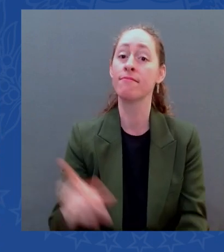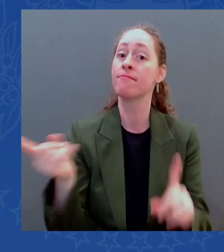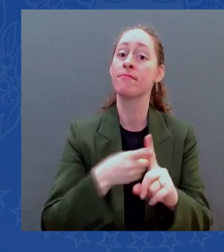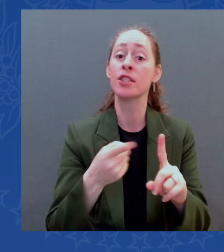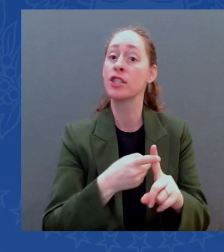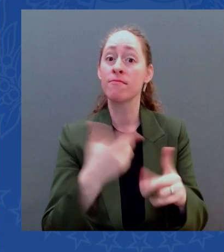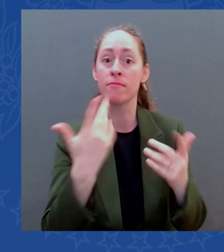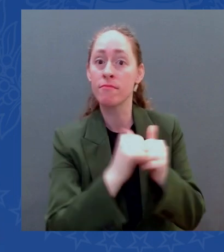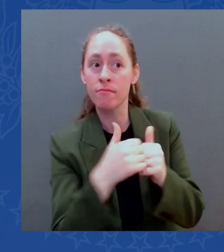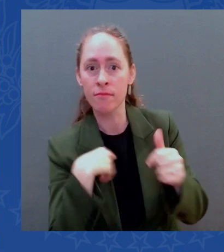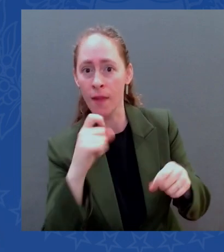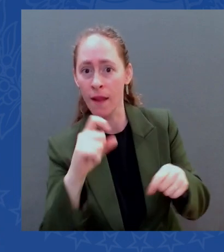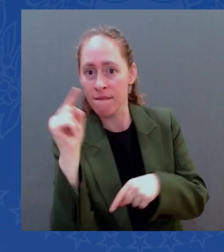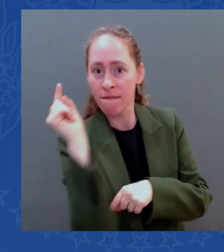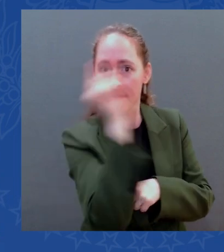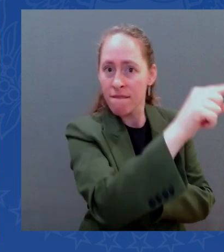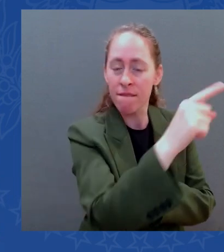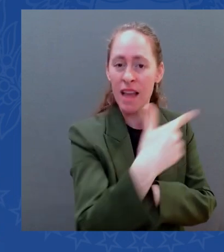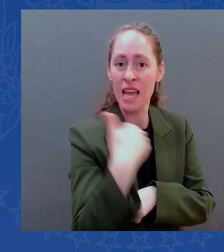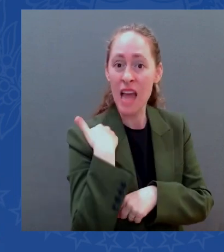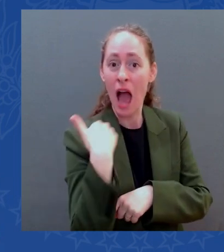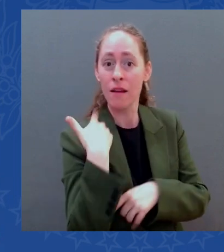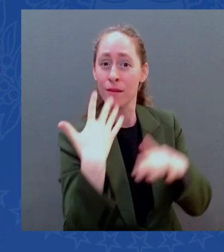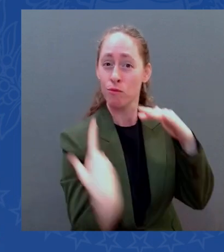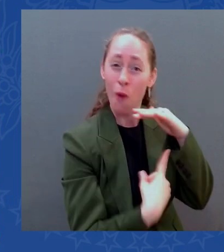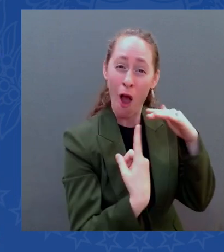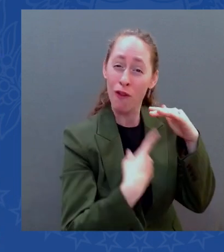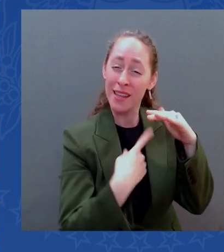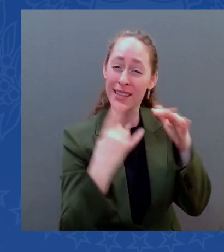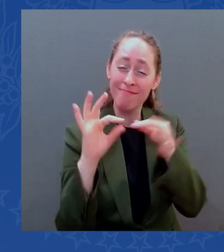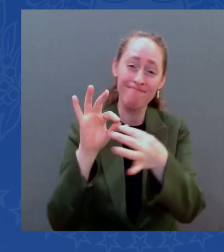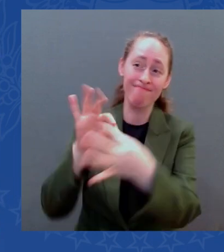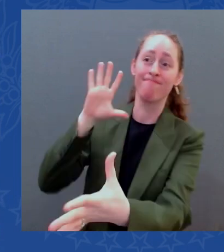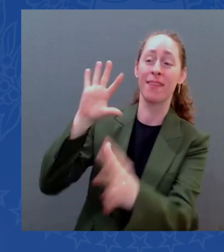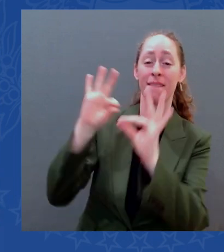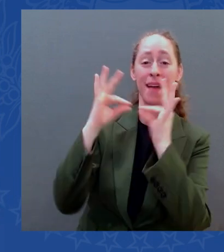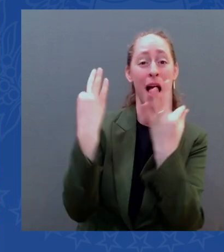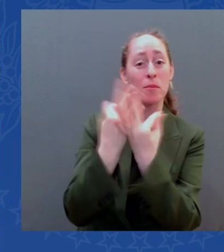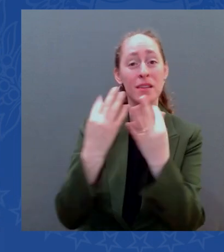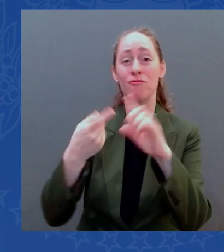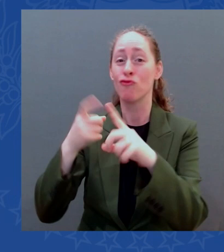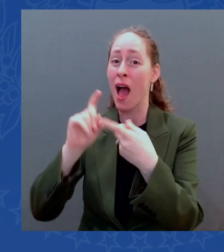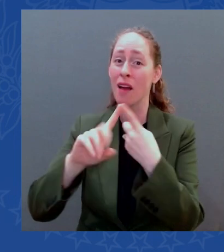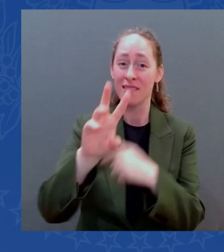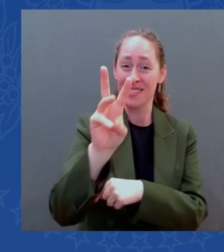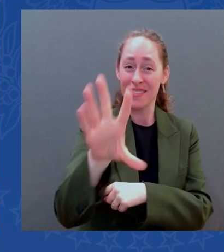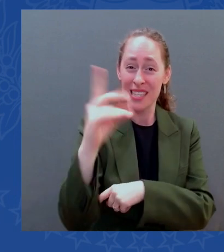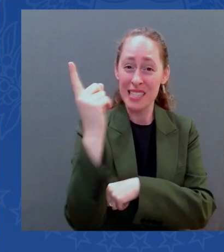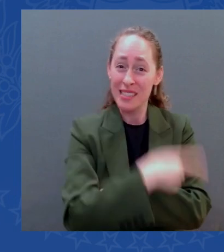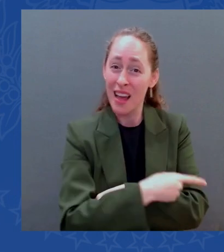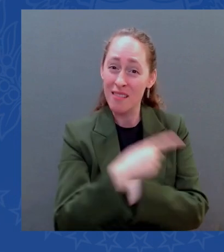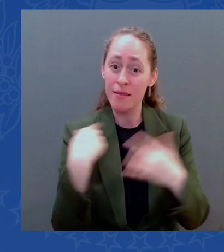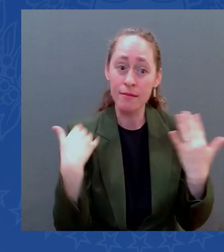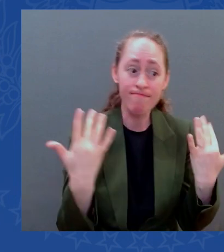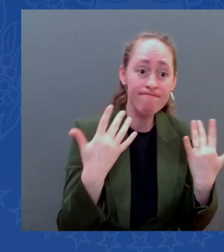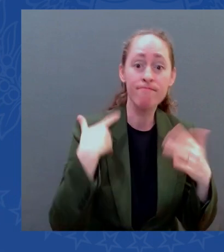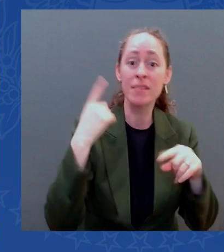isolated away from our family, playing in arenas with no fans, and having to deal with strict restrictions